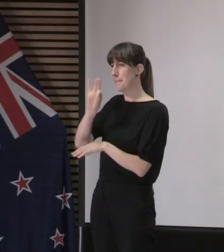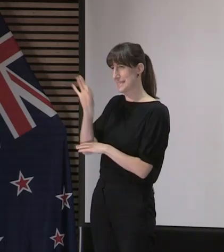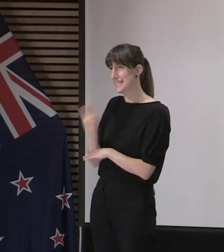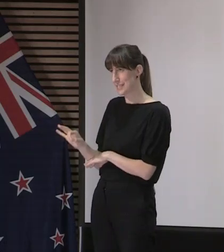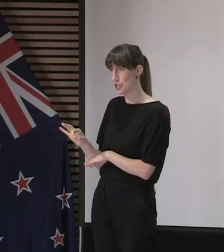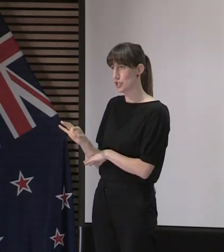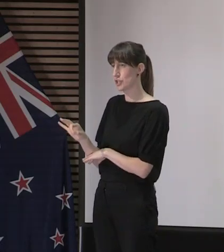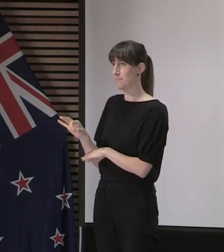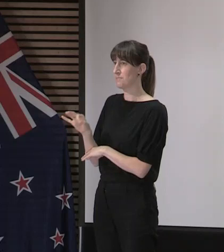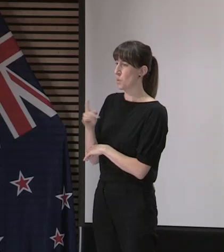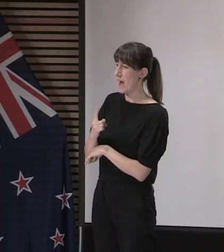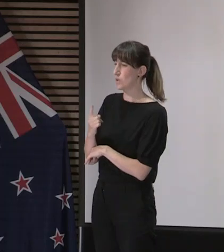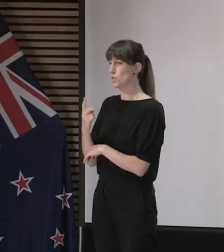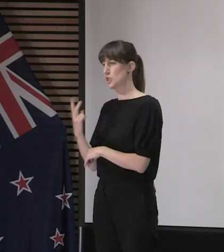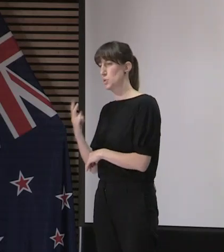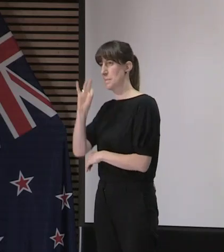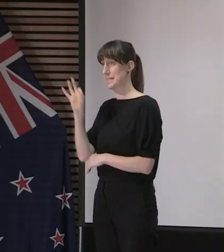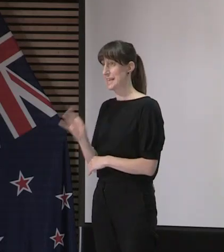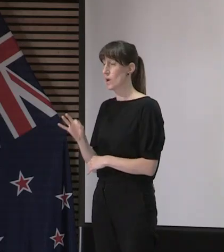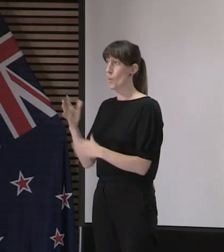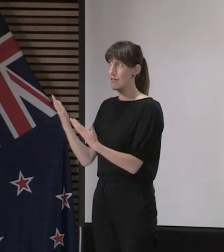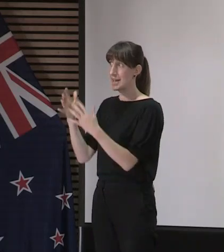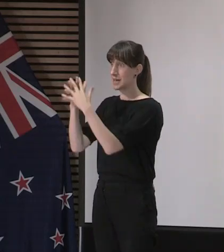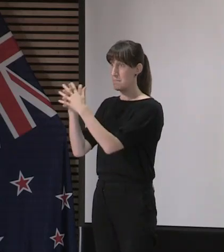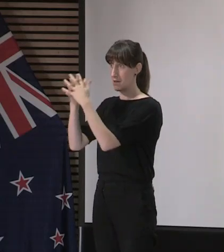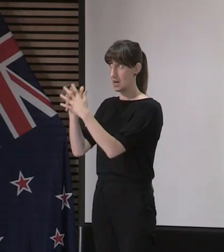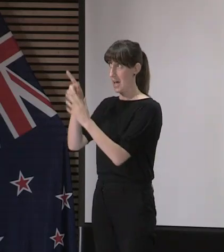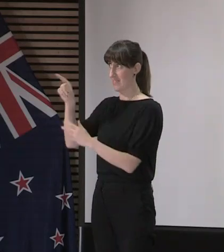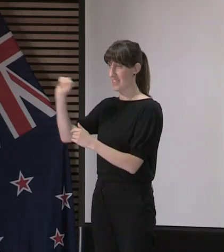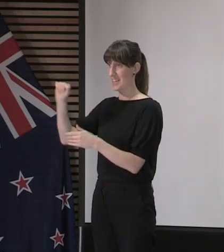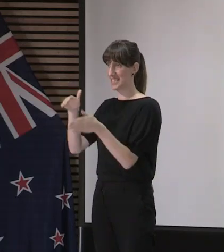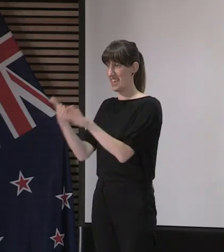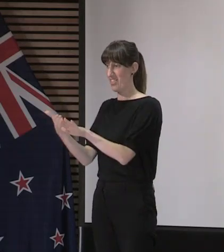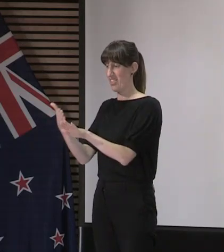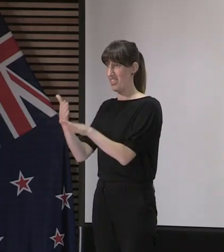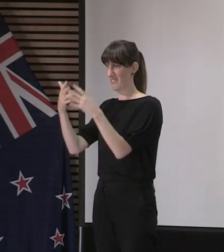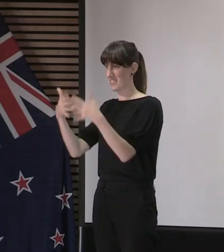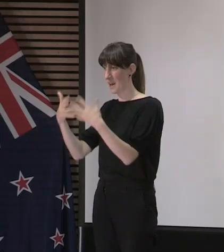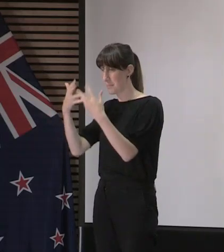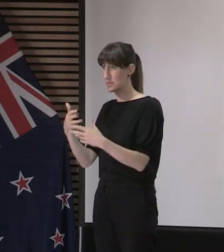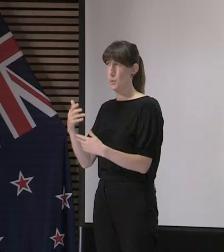others that have got high testing rates, so somewhere between 1% and 2%, whereas